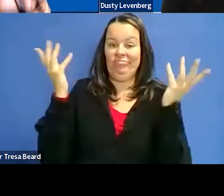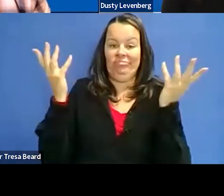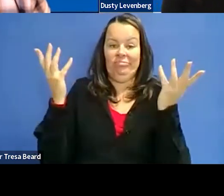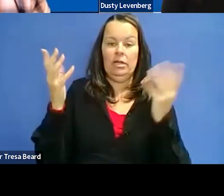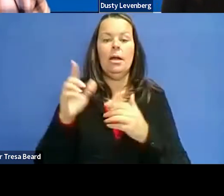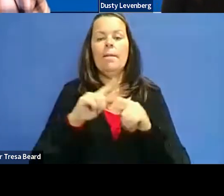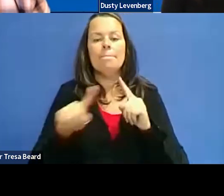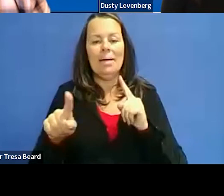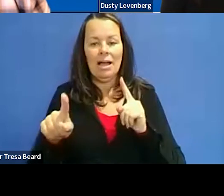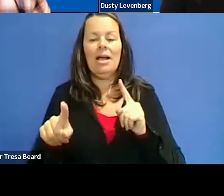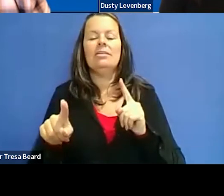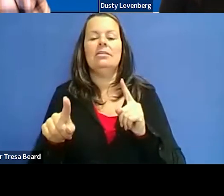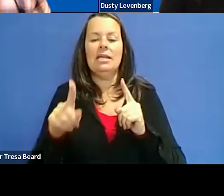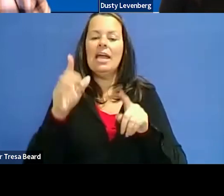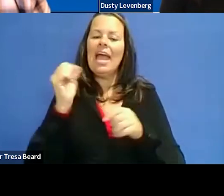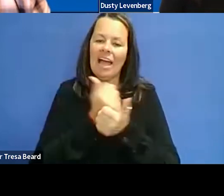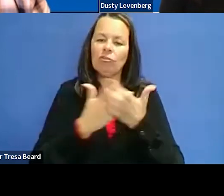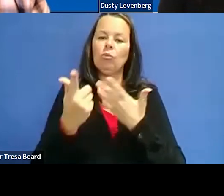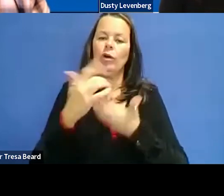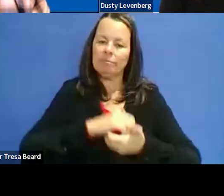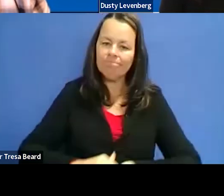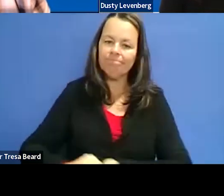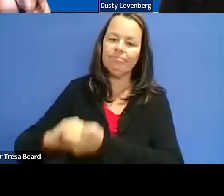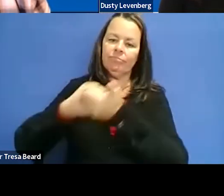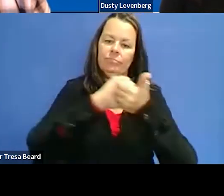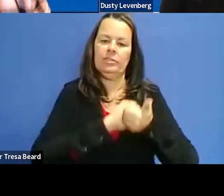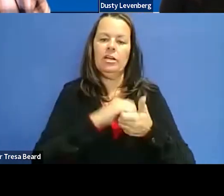it's really everyone's in this together to make the world more accessible.